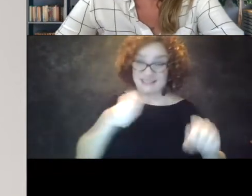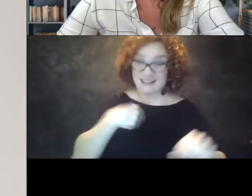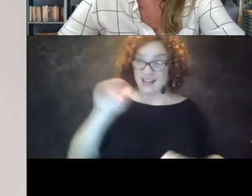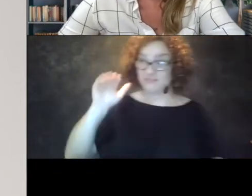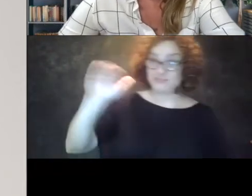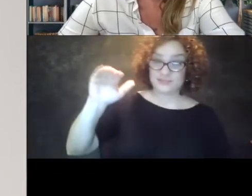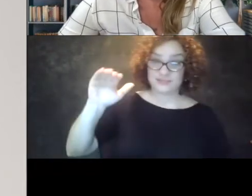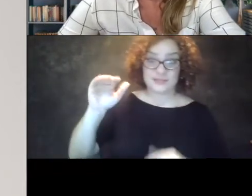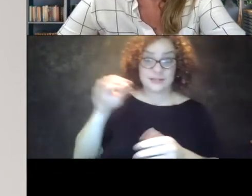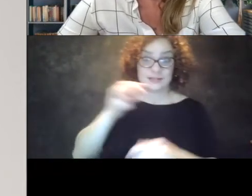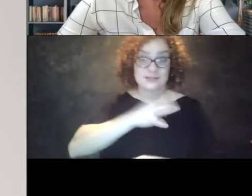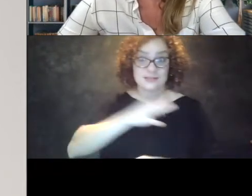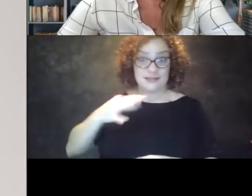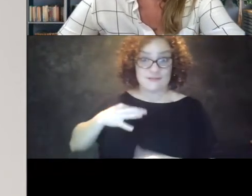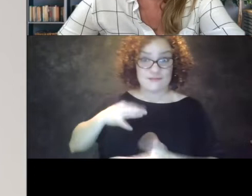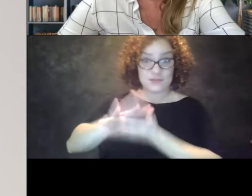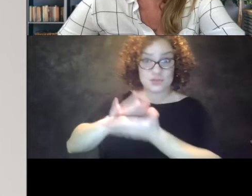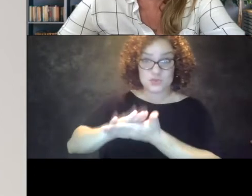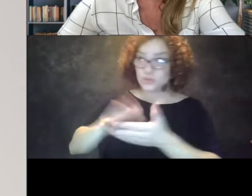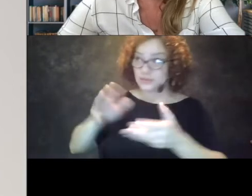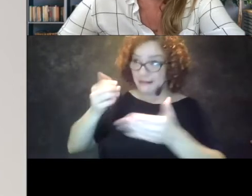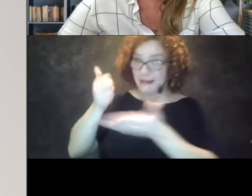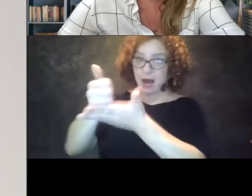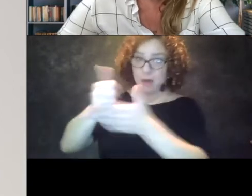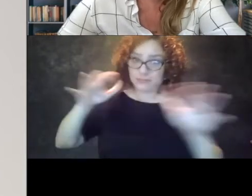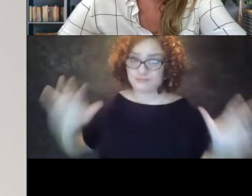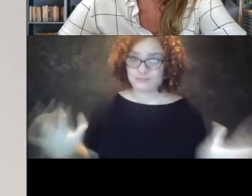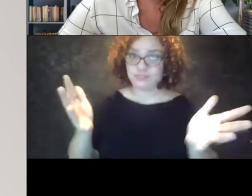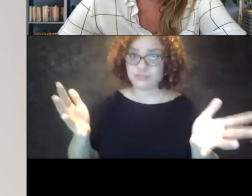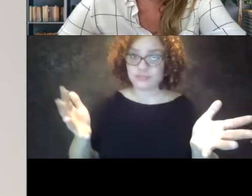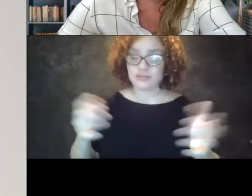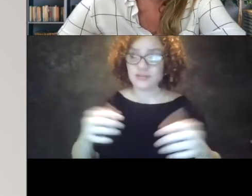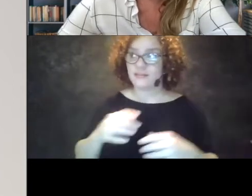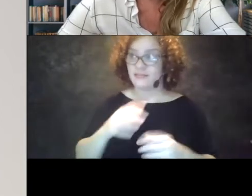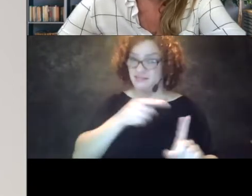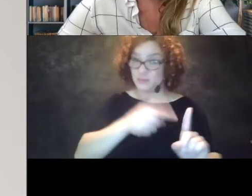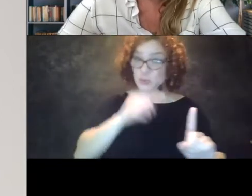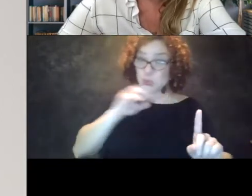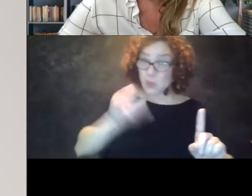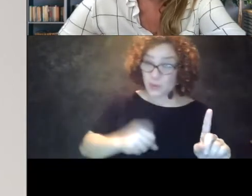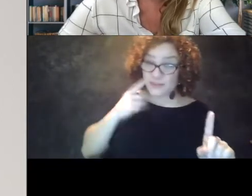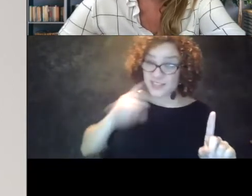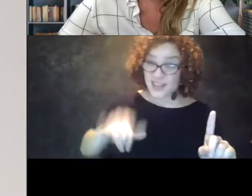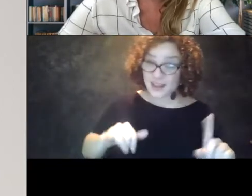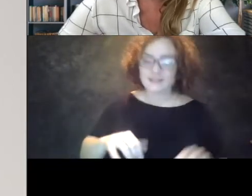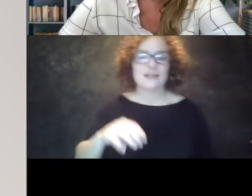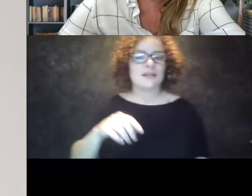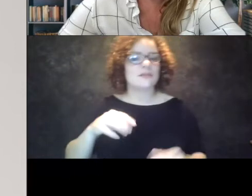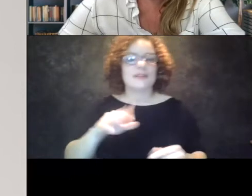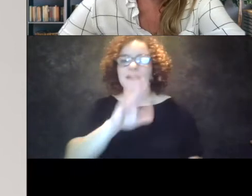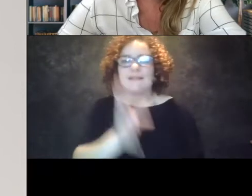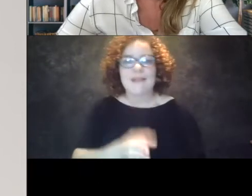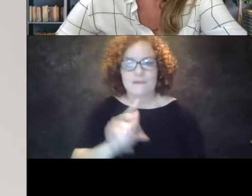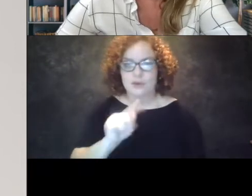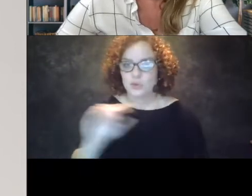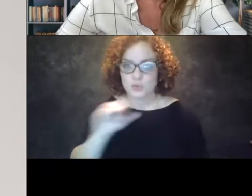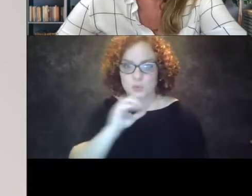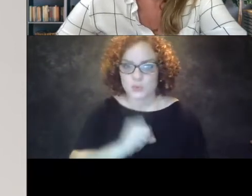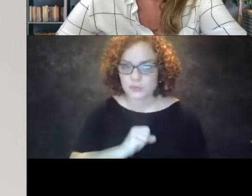Yes, I would not, there is never an age that is too old, I would say to intervene for socially.